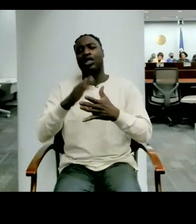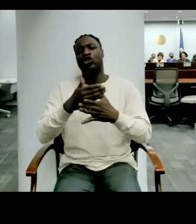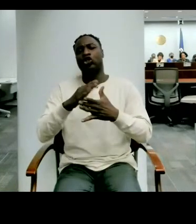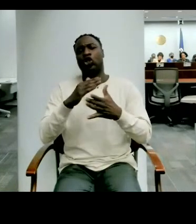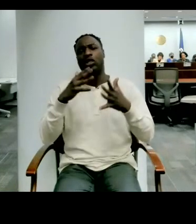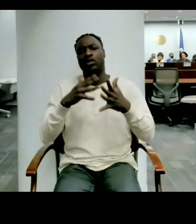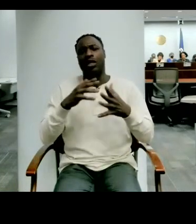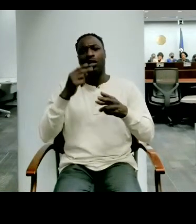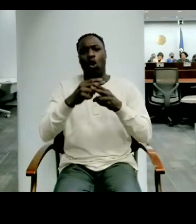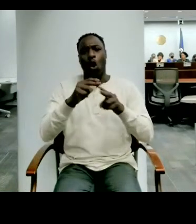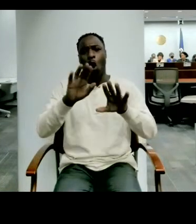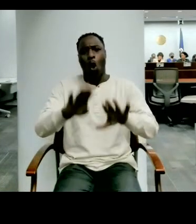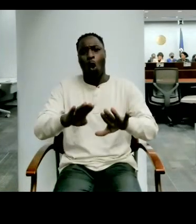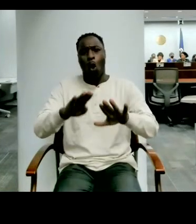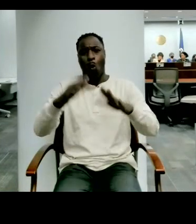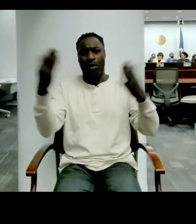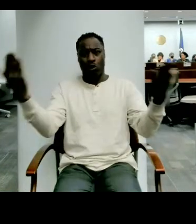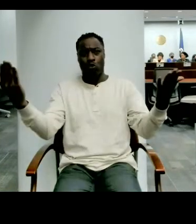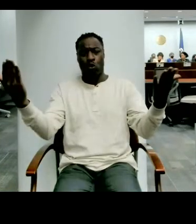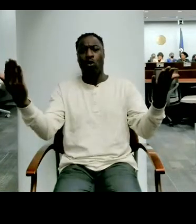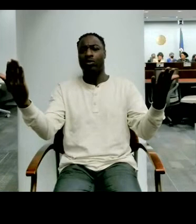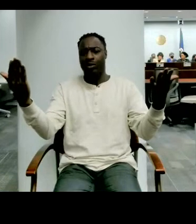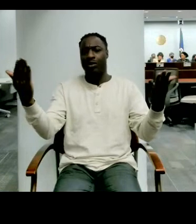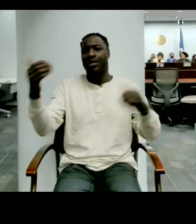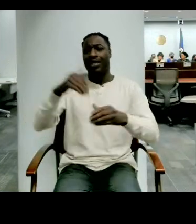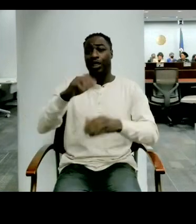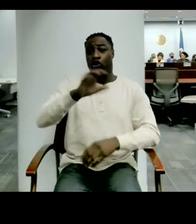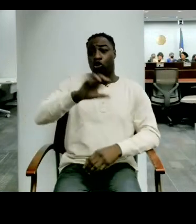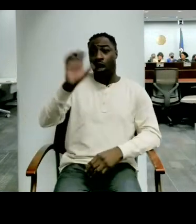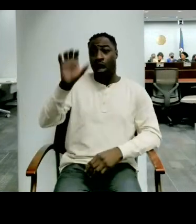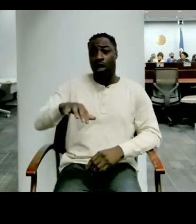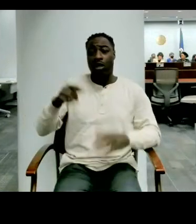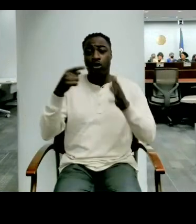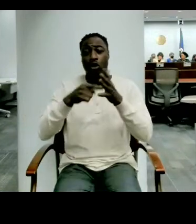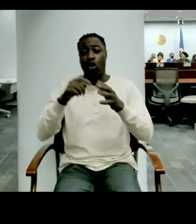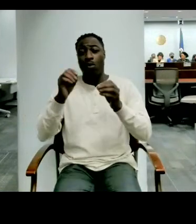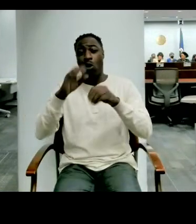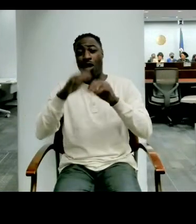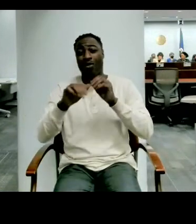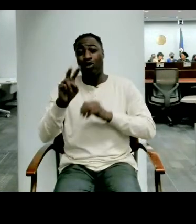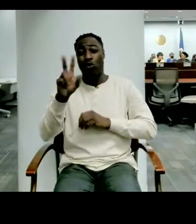done in Chicago, which shows over two-thirds of the agencies tested